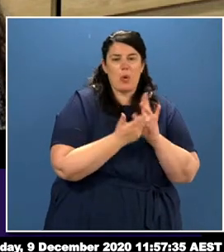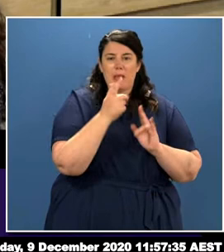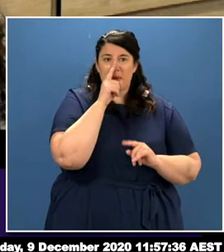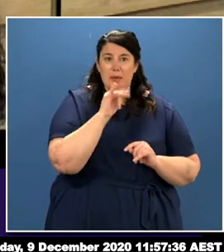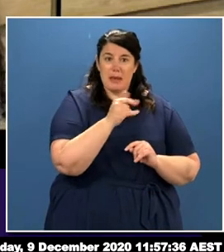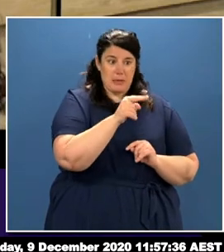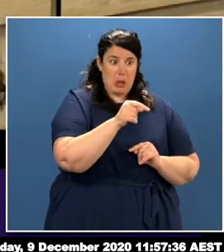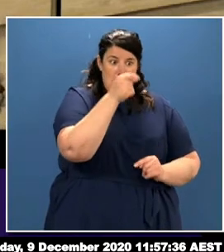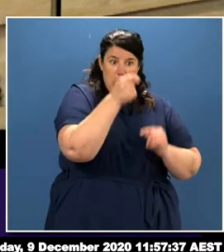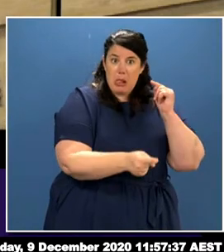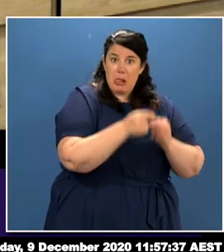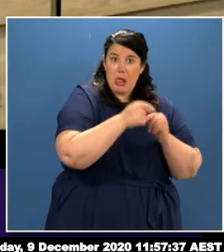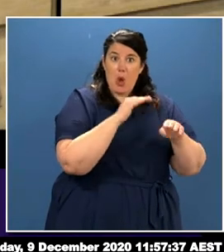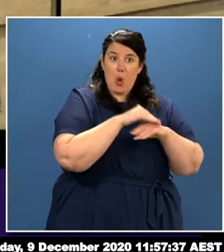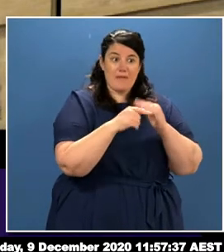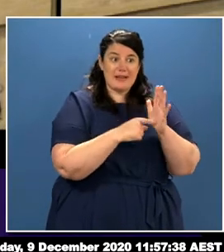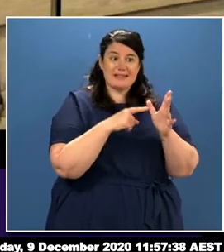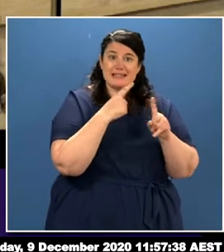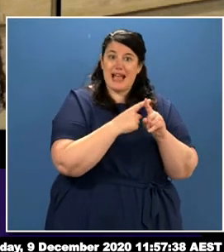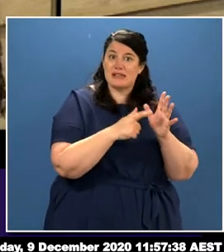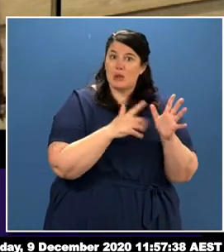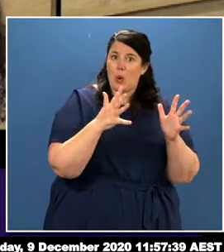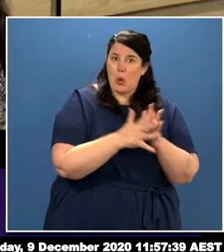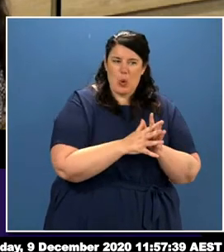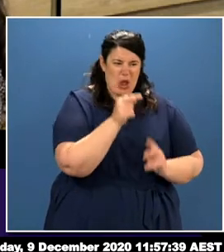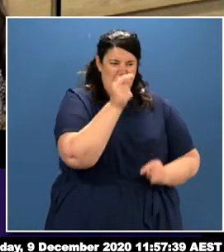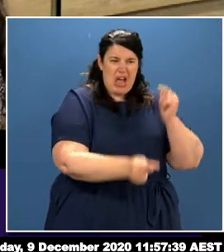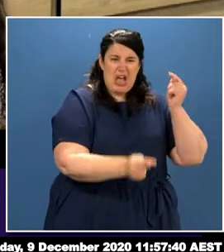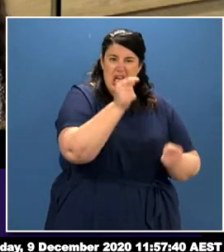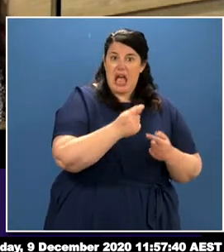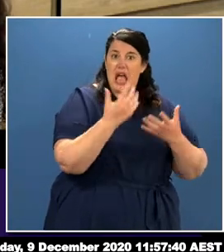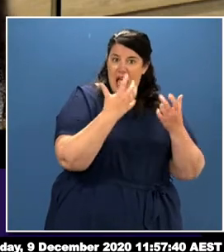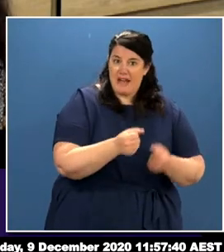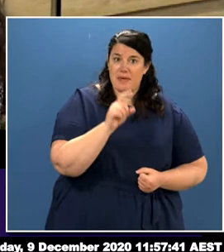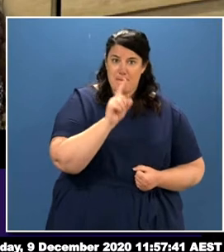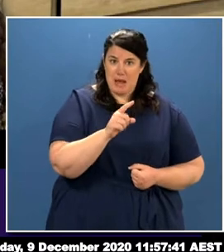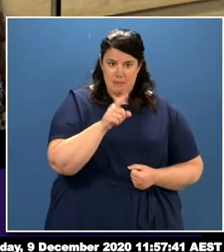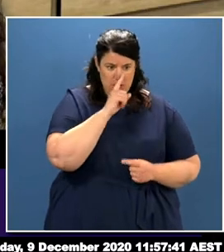your interpretation of the tax law no doubt, you haven't experienced